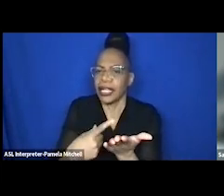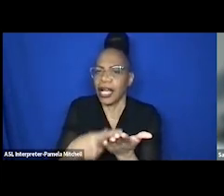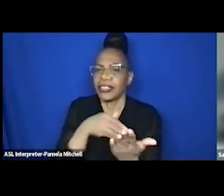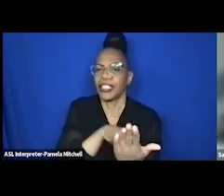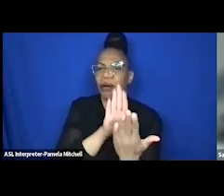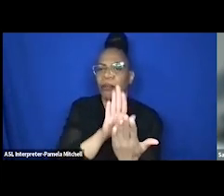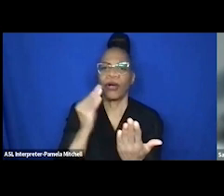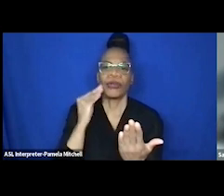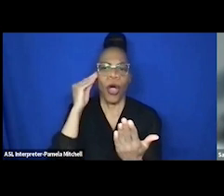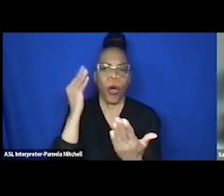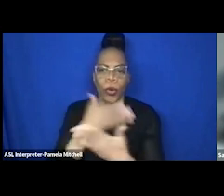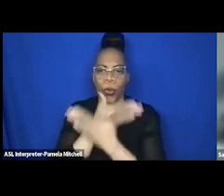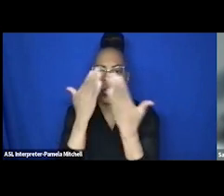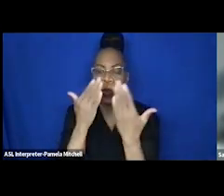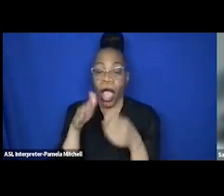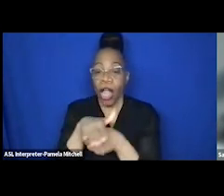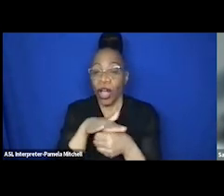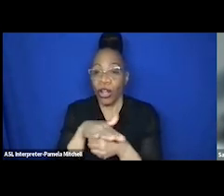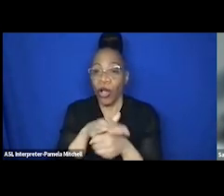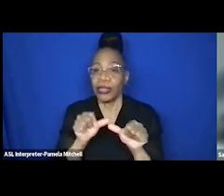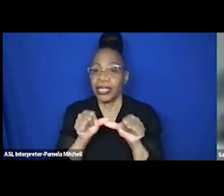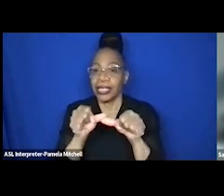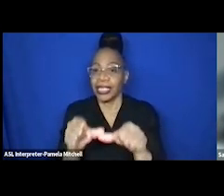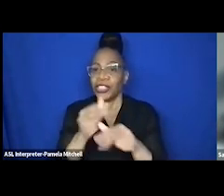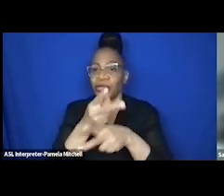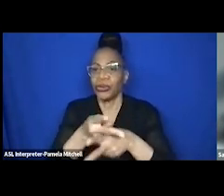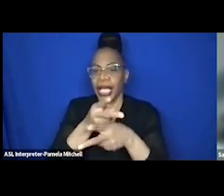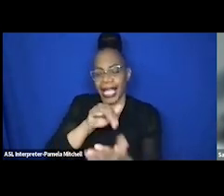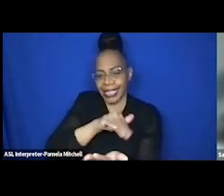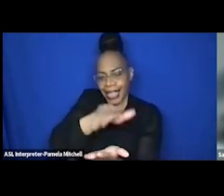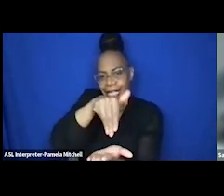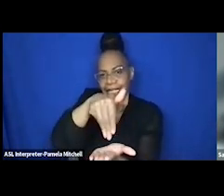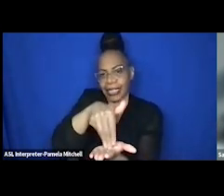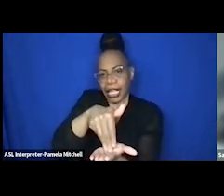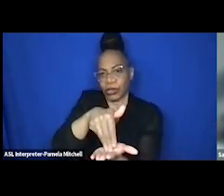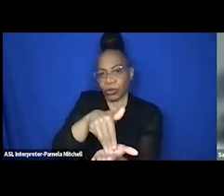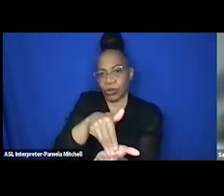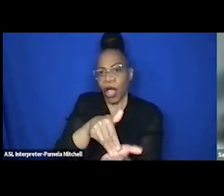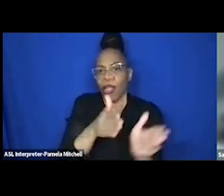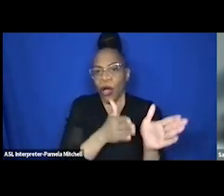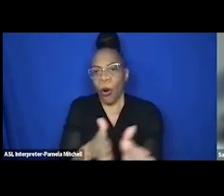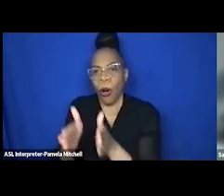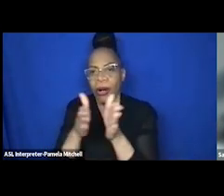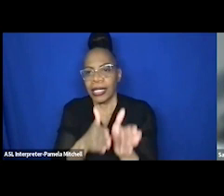of care is kind of the central organizing body that is responsible and tasked with, by HUD, for just kind of coordinating